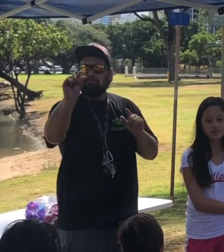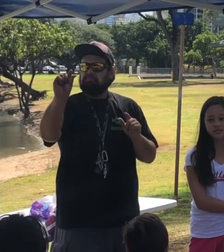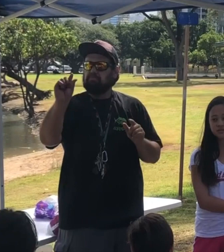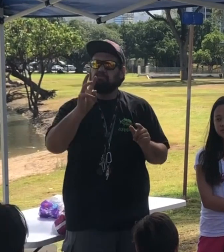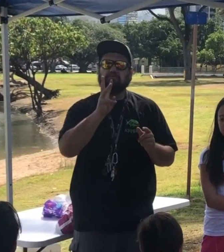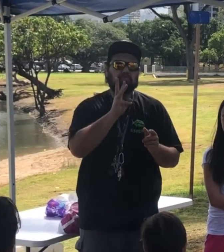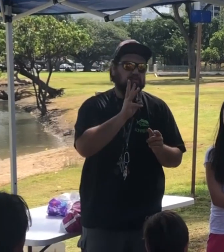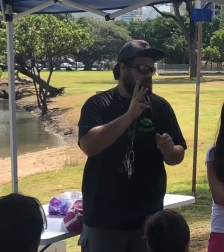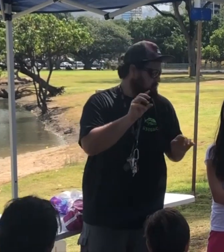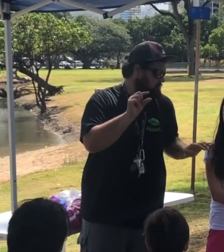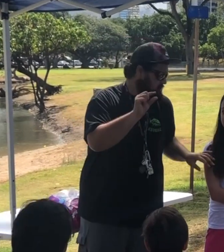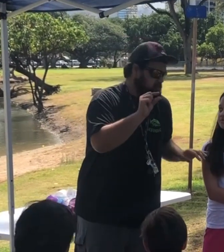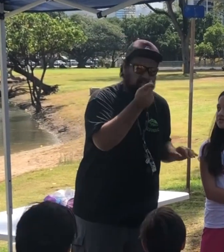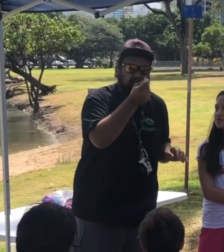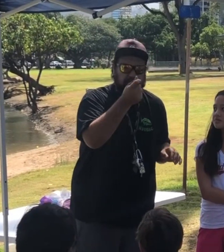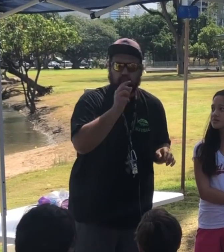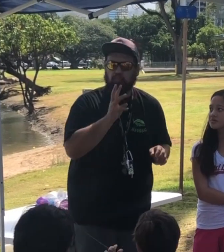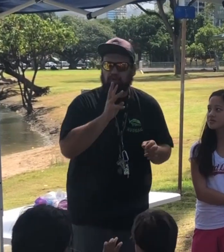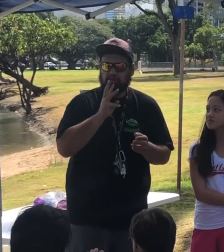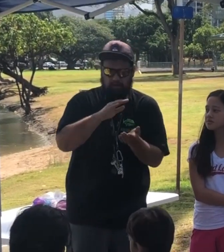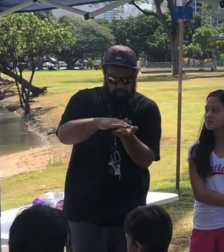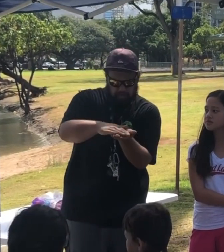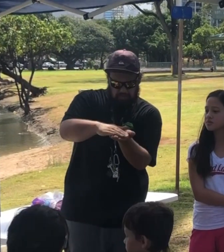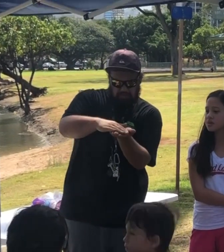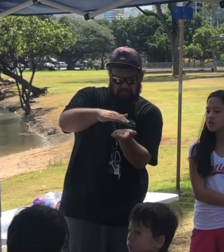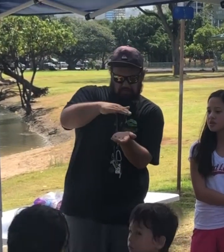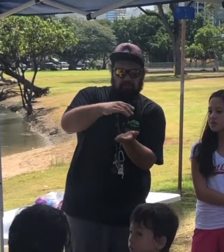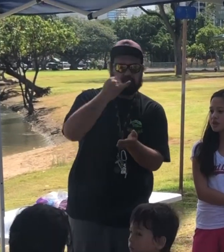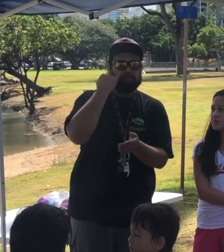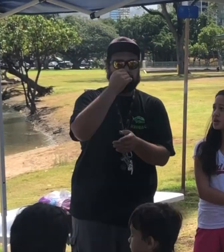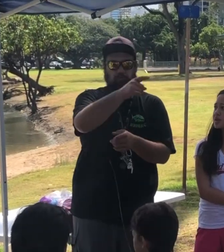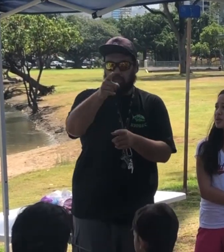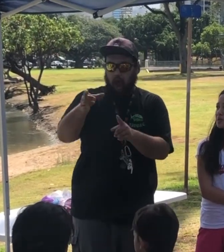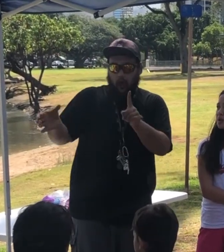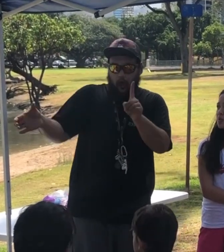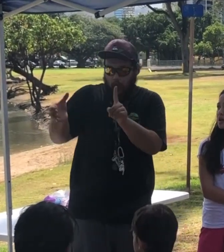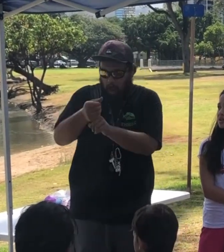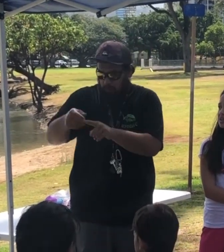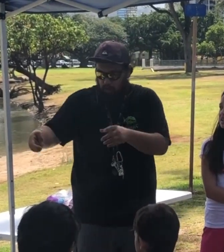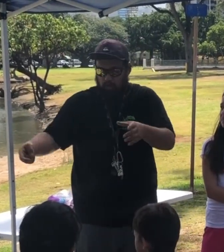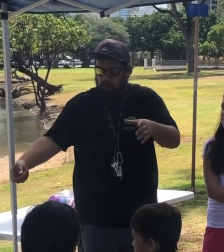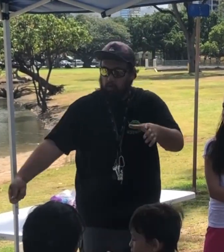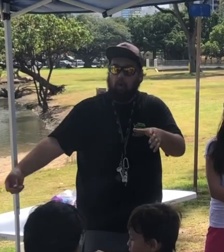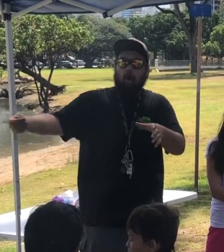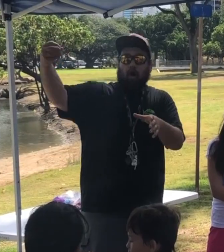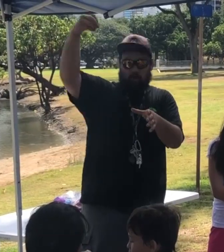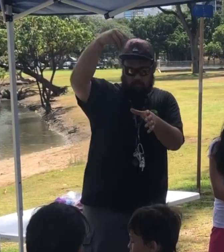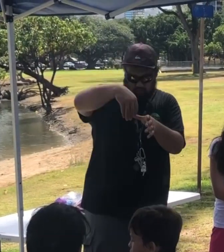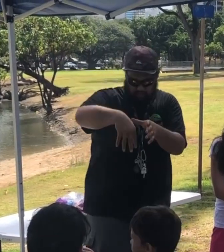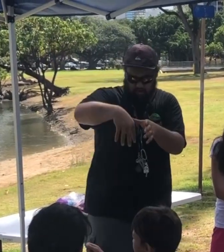Just add a bit of water into them. If you catch a fish, put it into them.